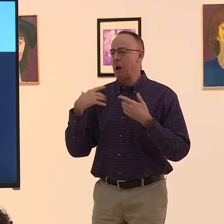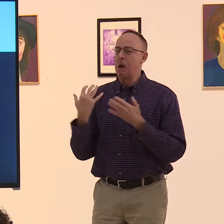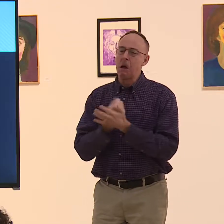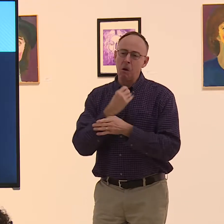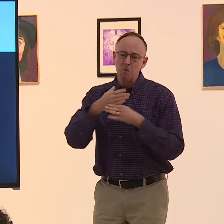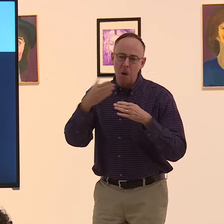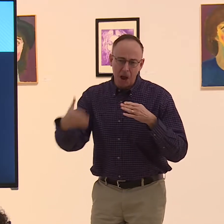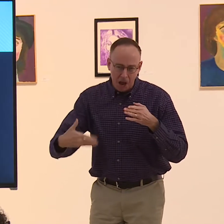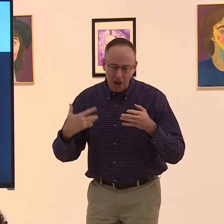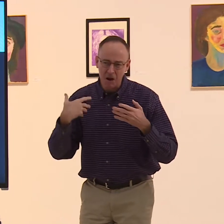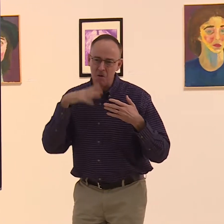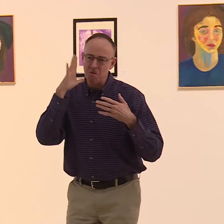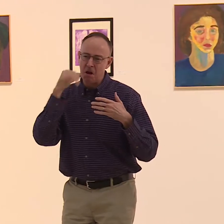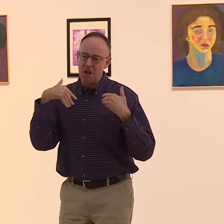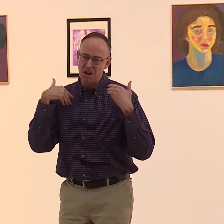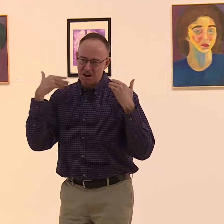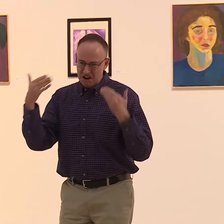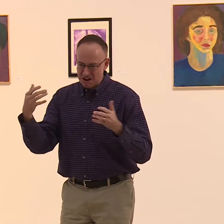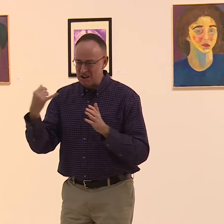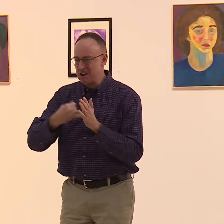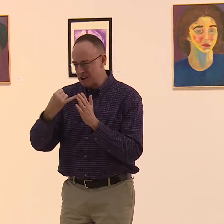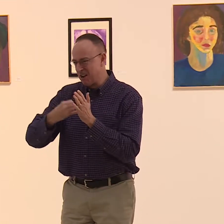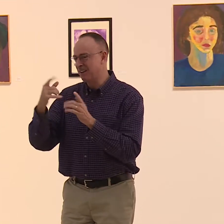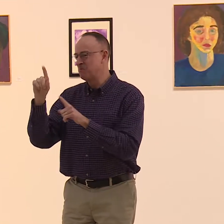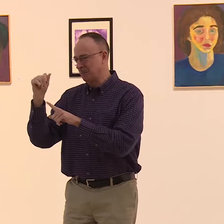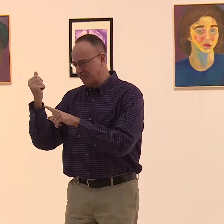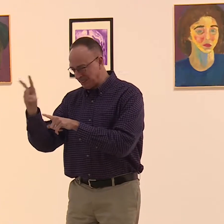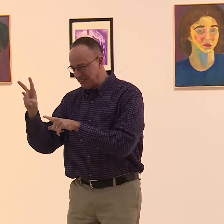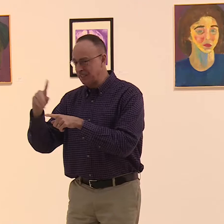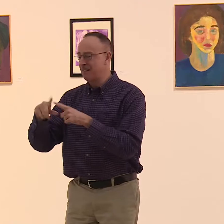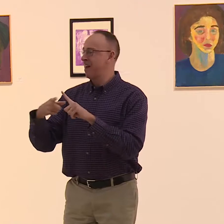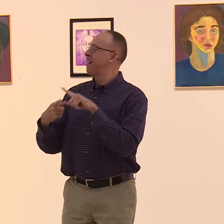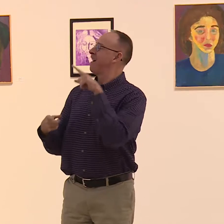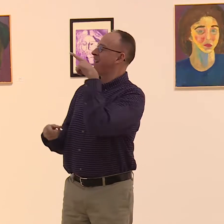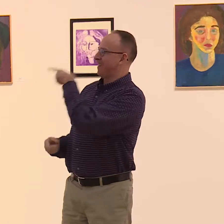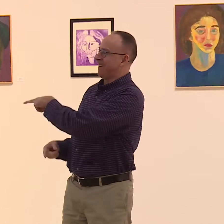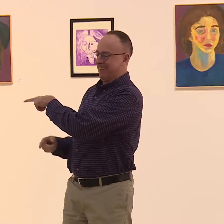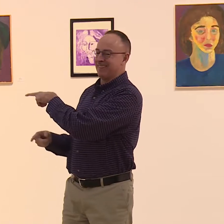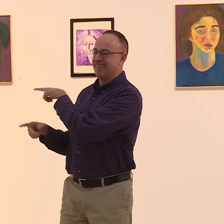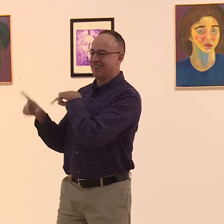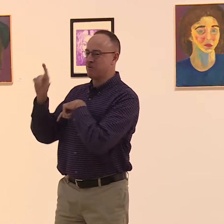for the federal government for many years, and decided to get a little bit more artistic